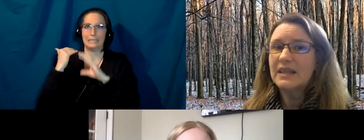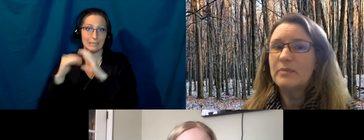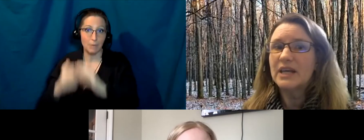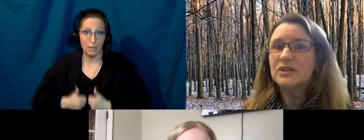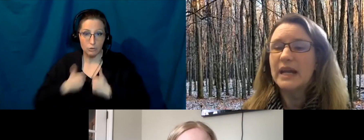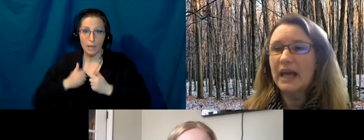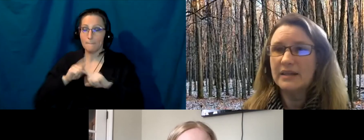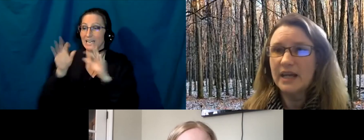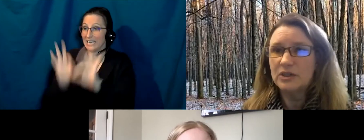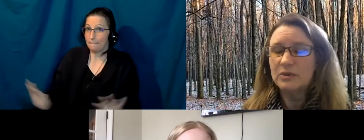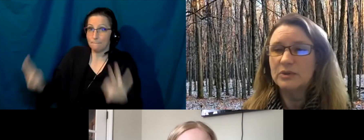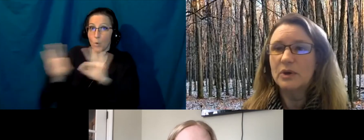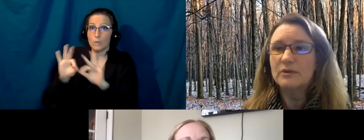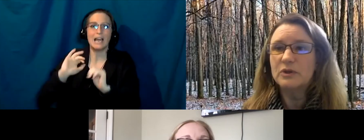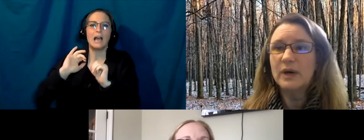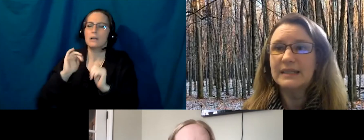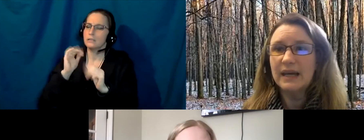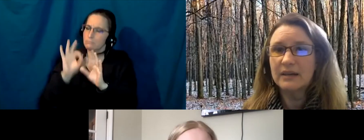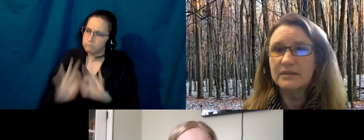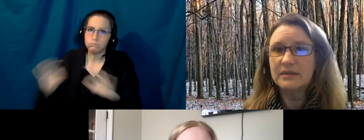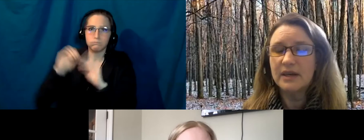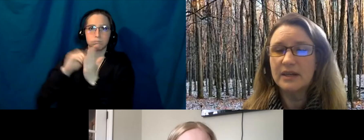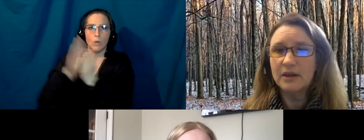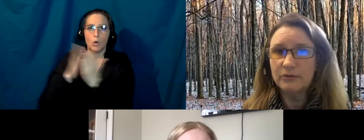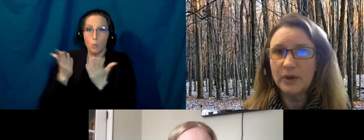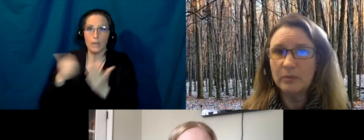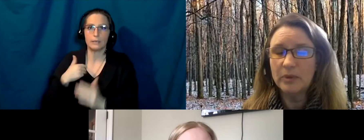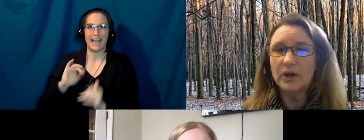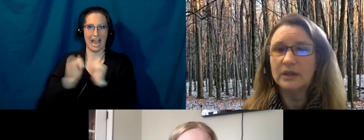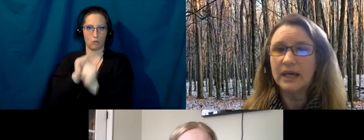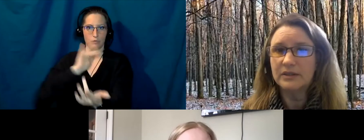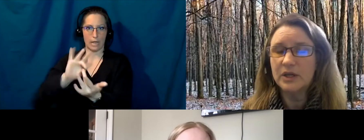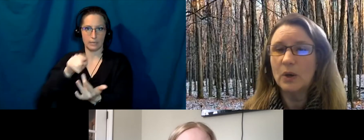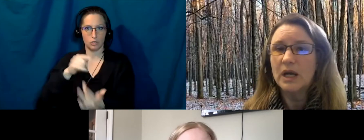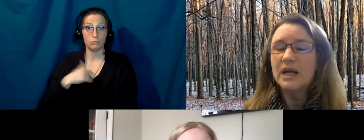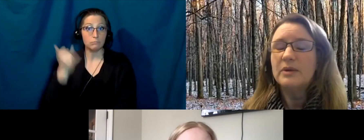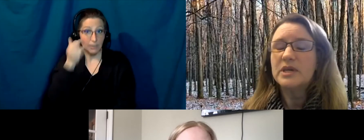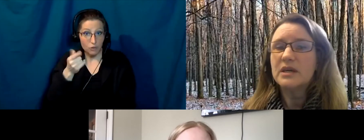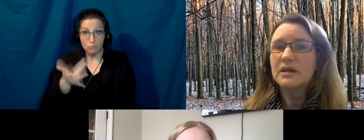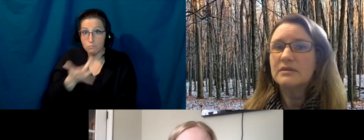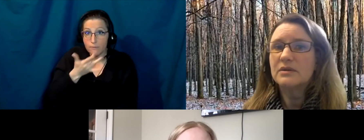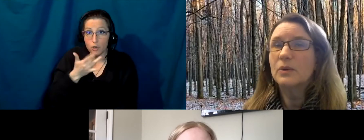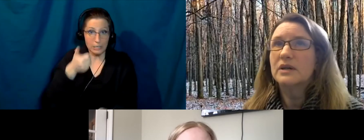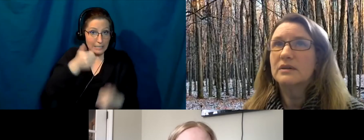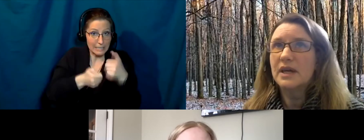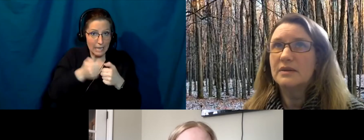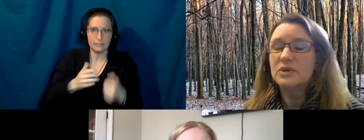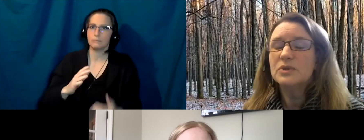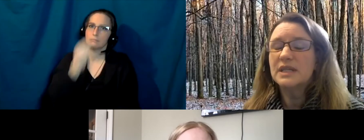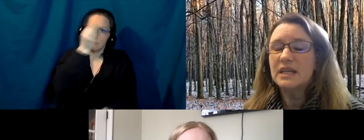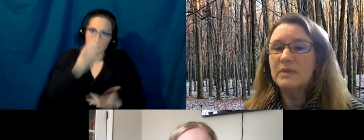best way to contact you. So if you want to text to that cell phone number, let us know. Or use an email